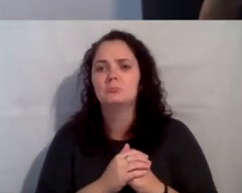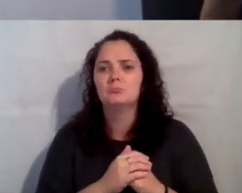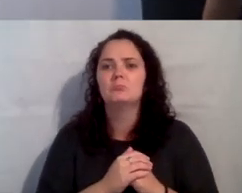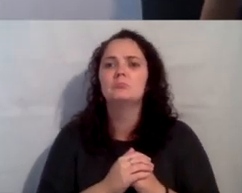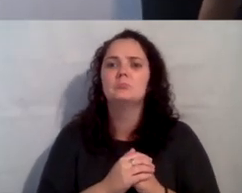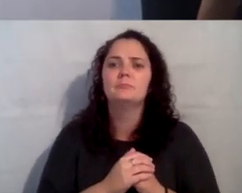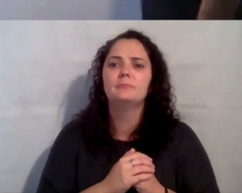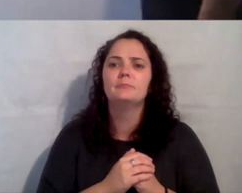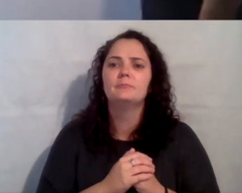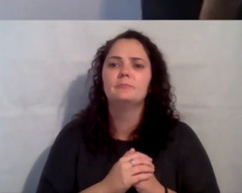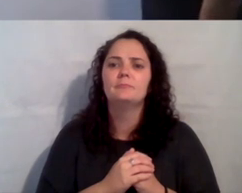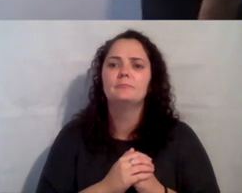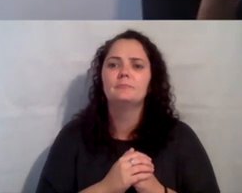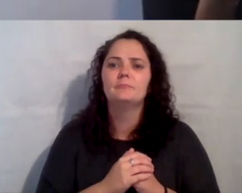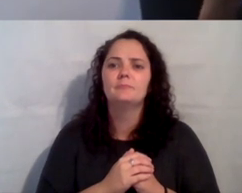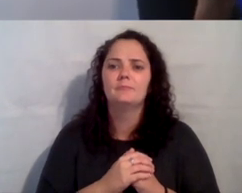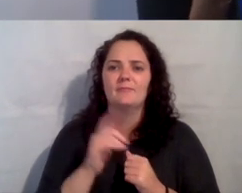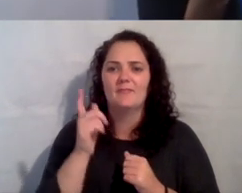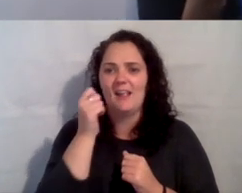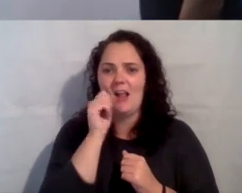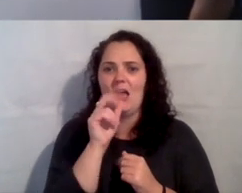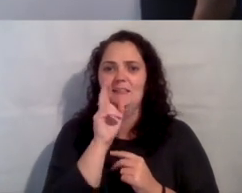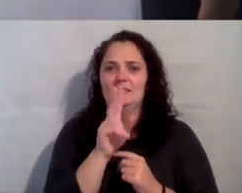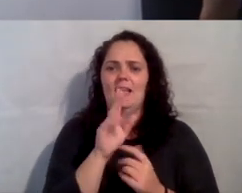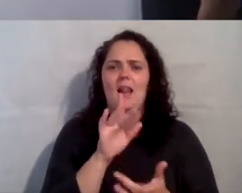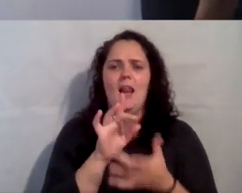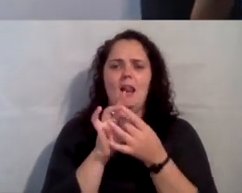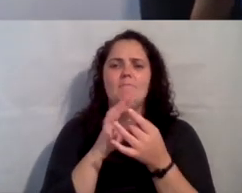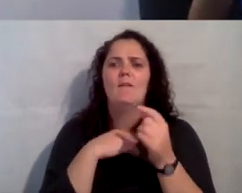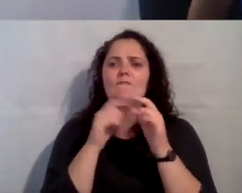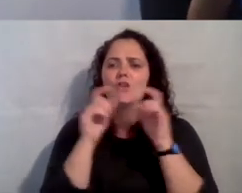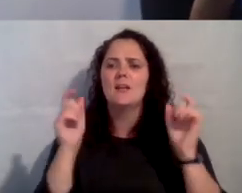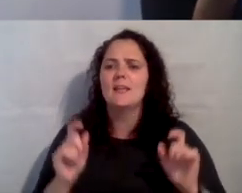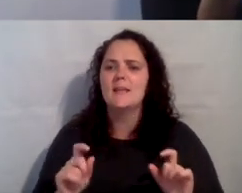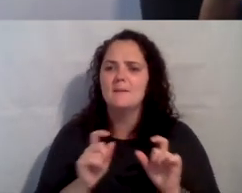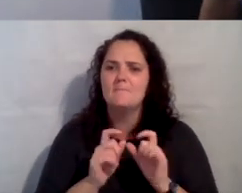this is intersecting with my frame. Now you can work